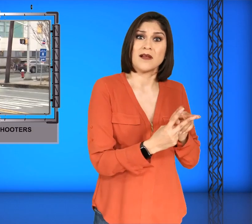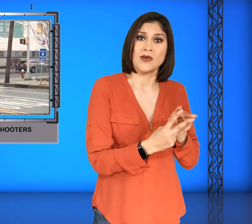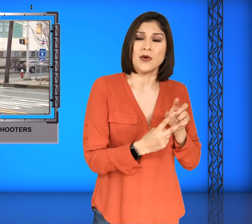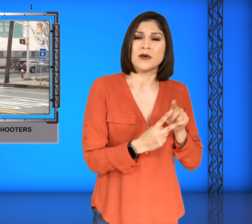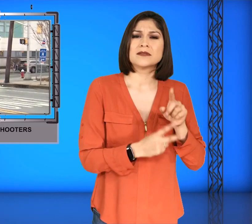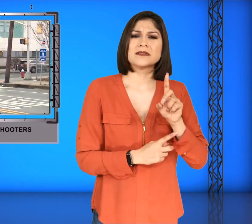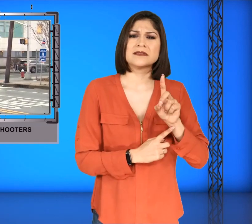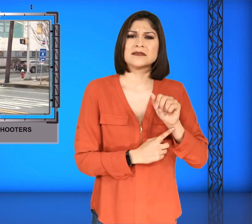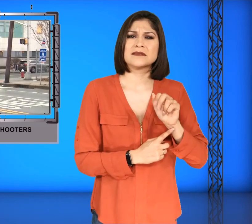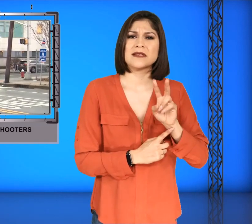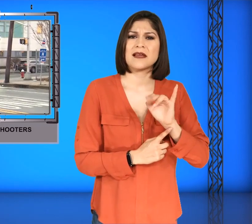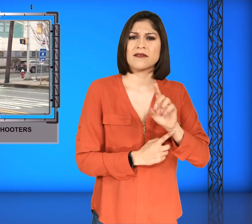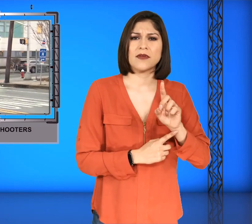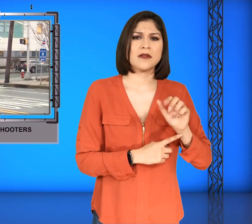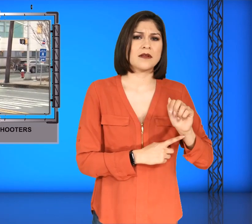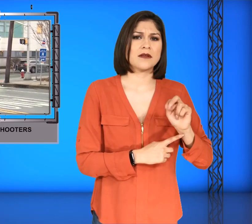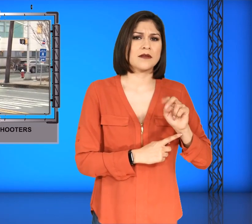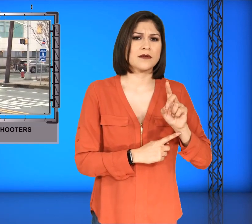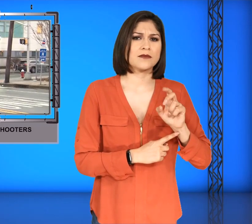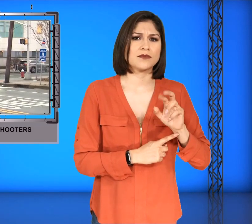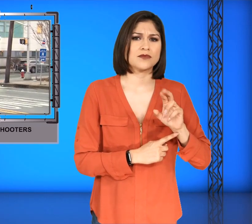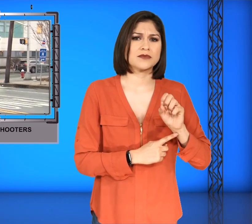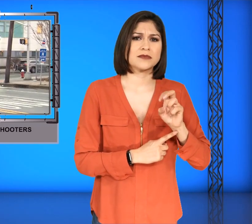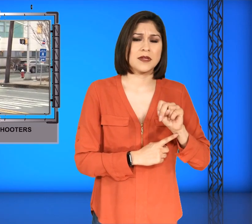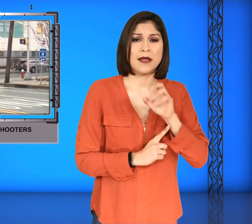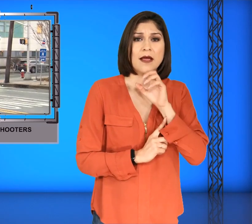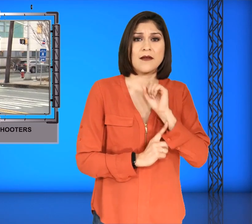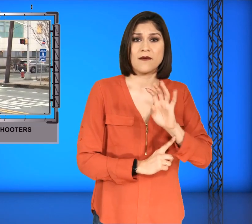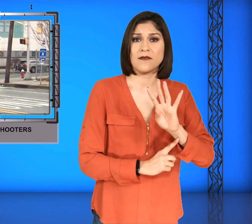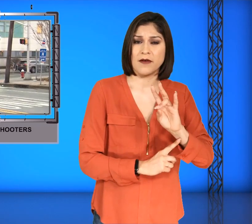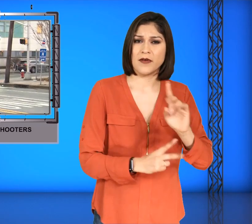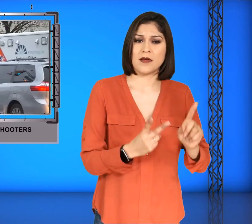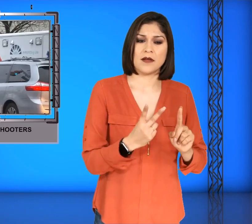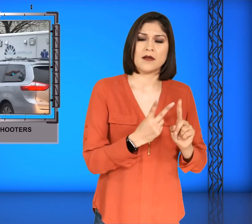The two suspects who were killed in the standoff are 47-year-old David Anderson 50-year-old